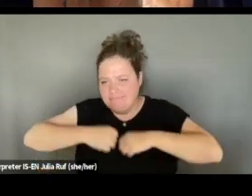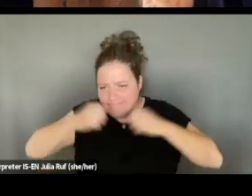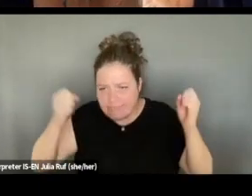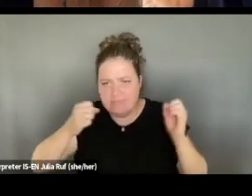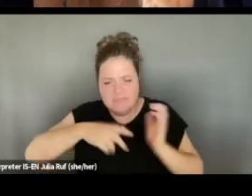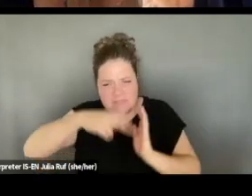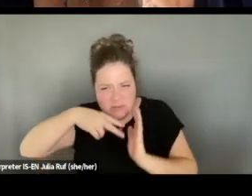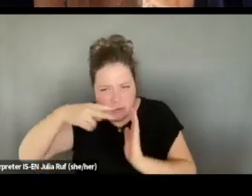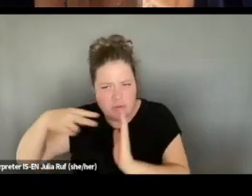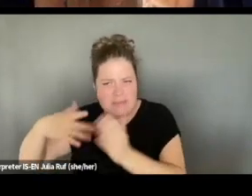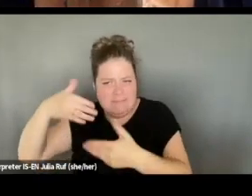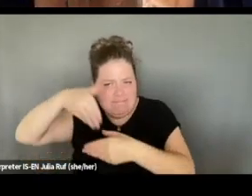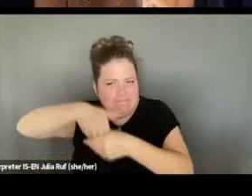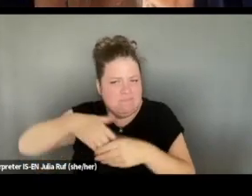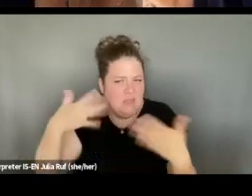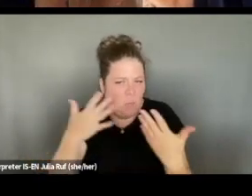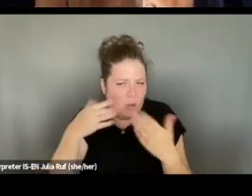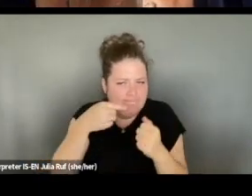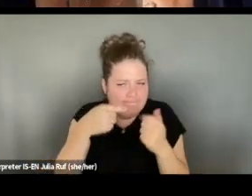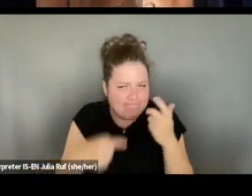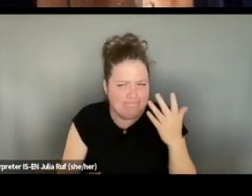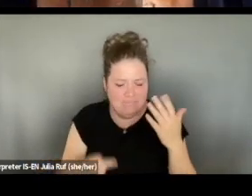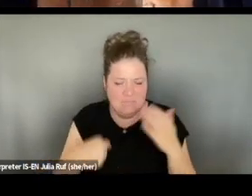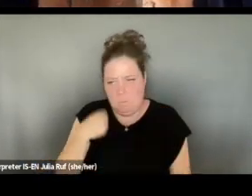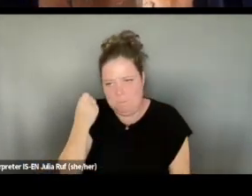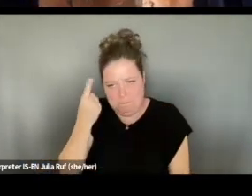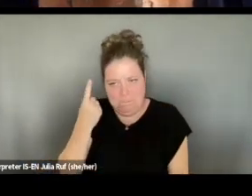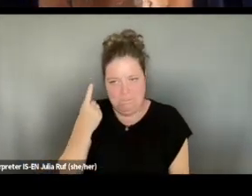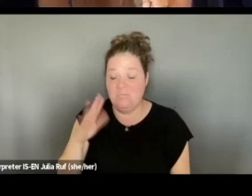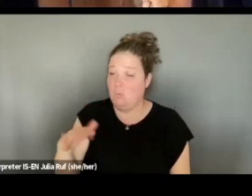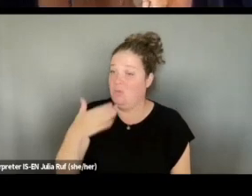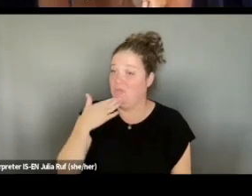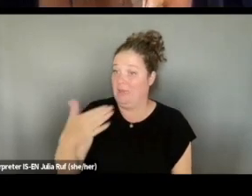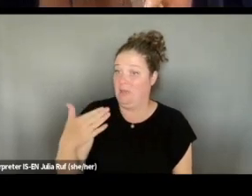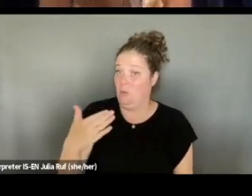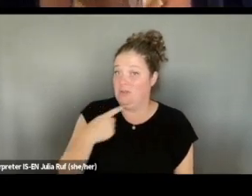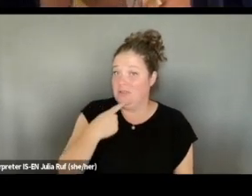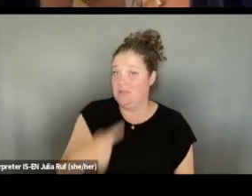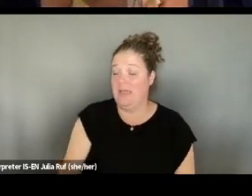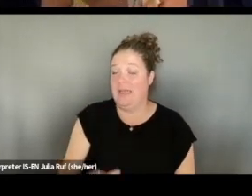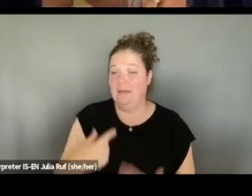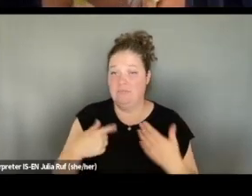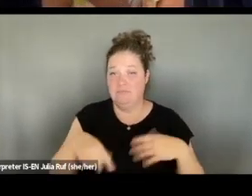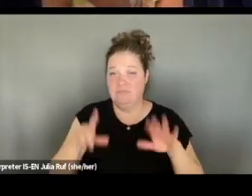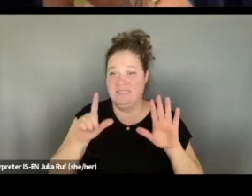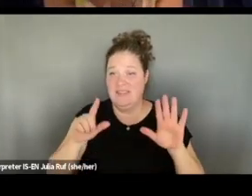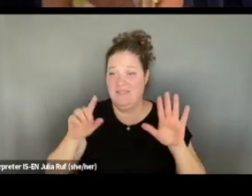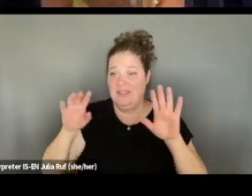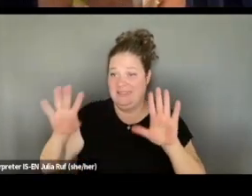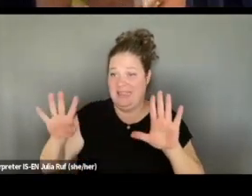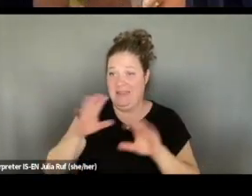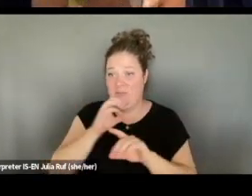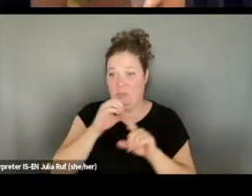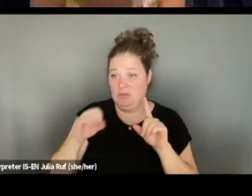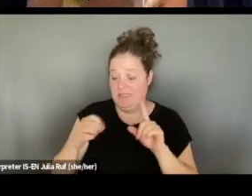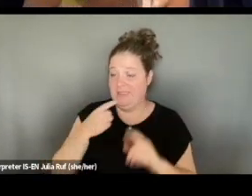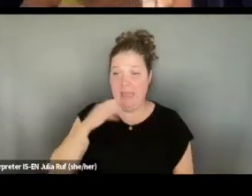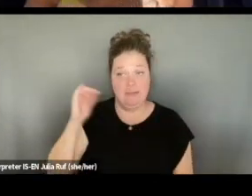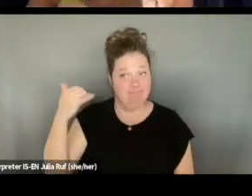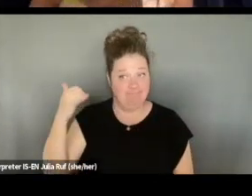that was very, I think, reward ing for us to know that 60% are interested in getting more